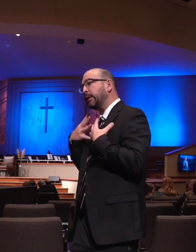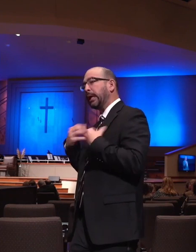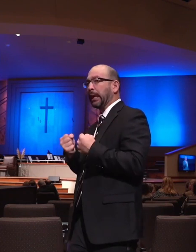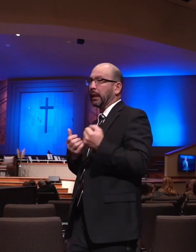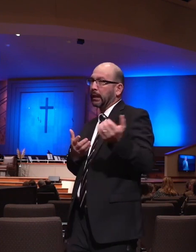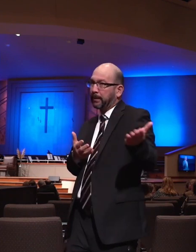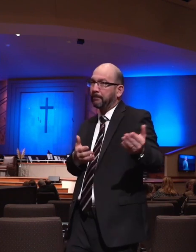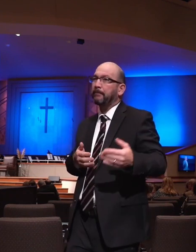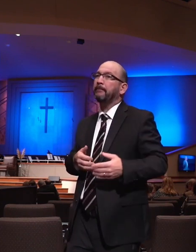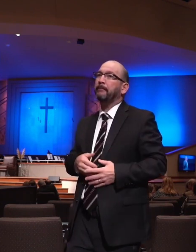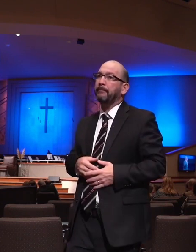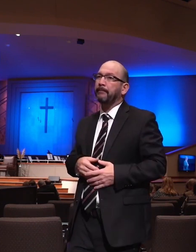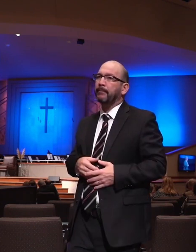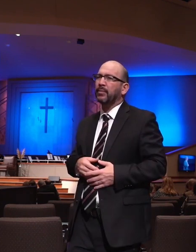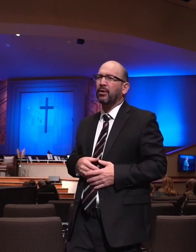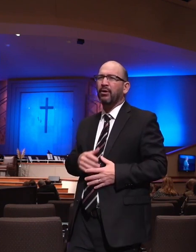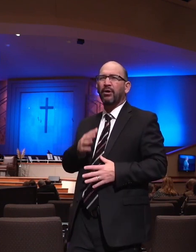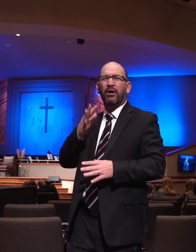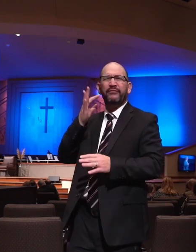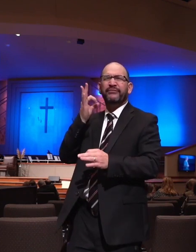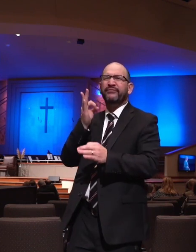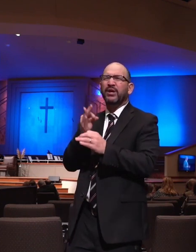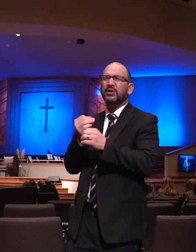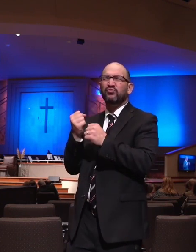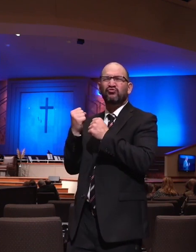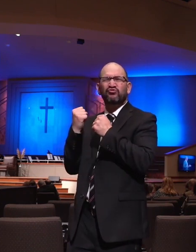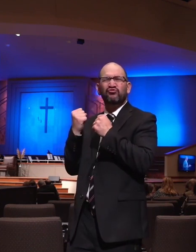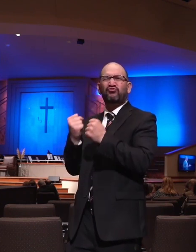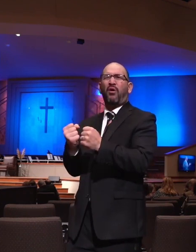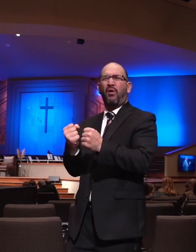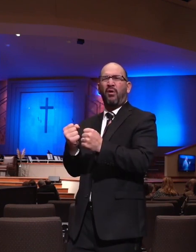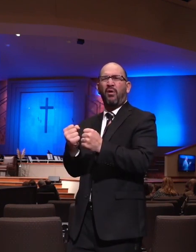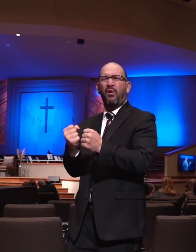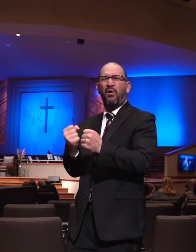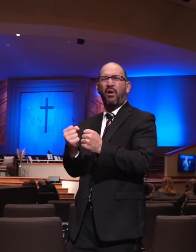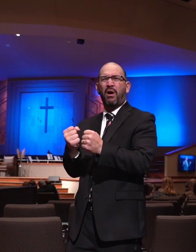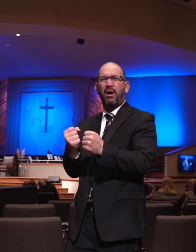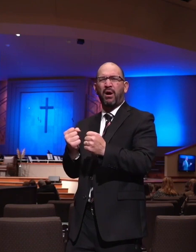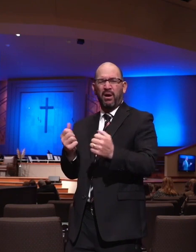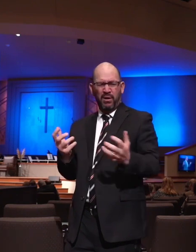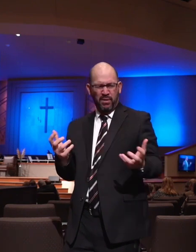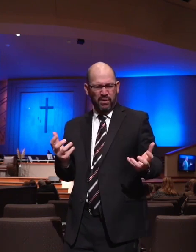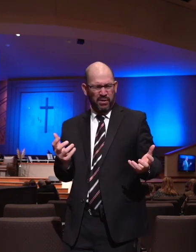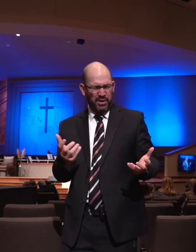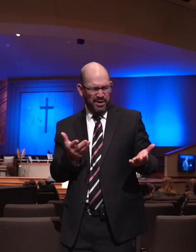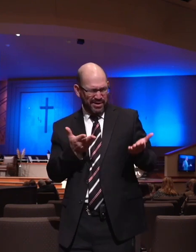her faith out of the compassion of the person that hurt her more than anyone